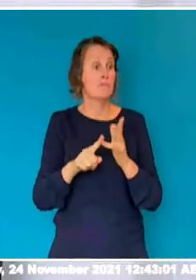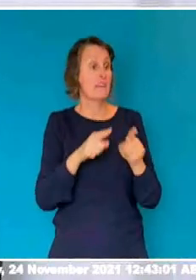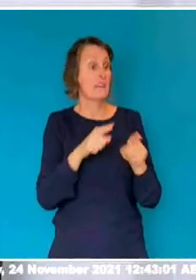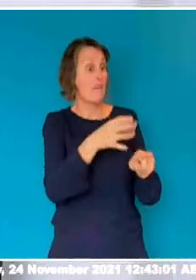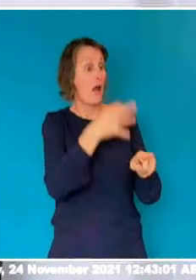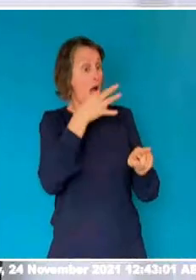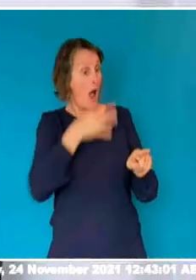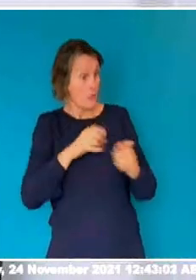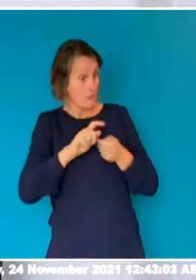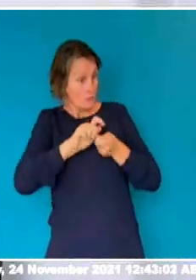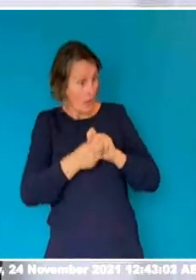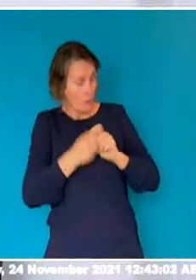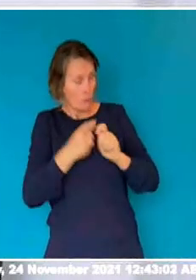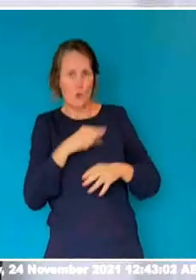Yes, that is correct.